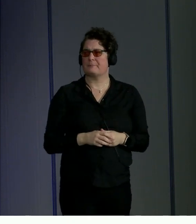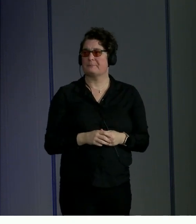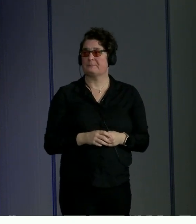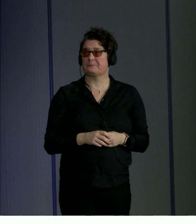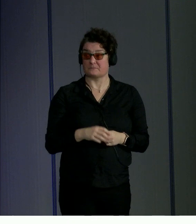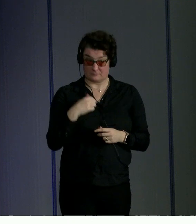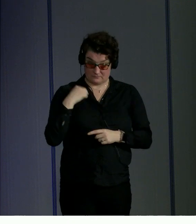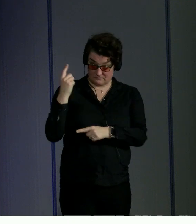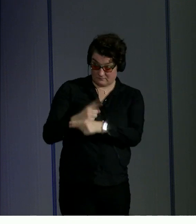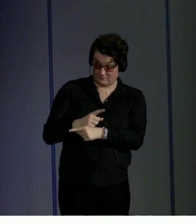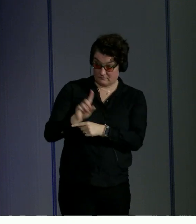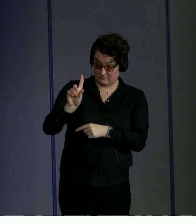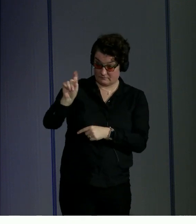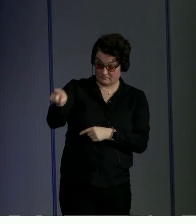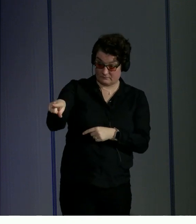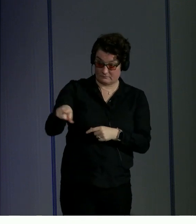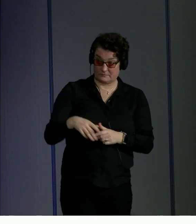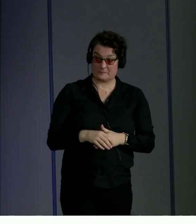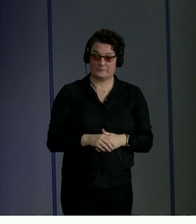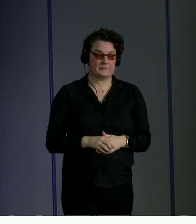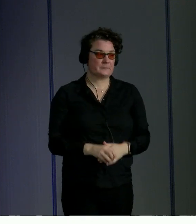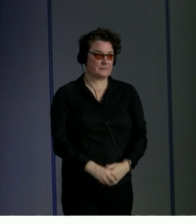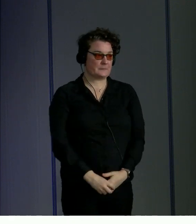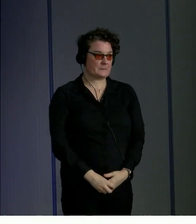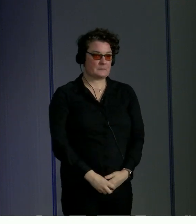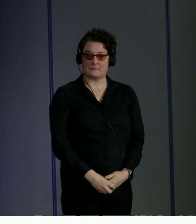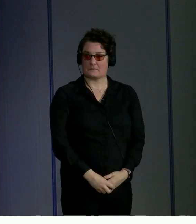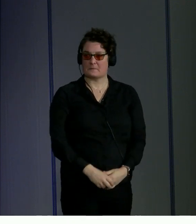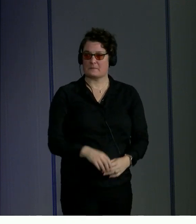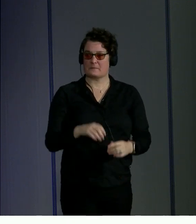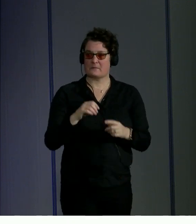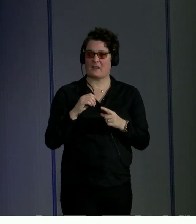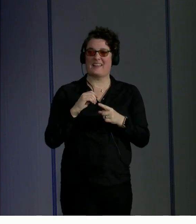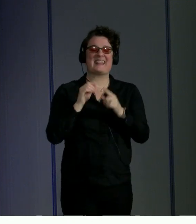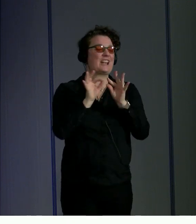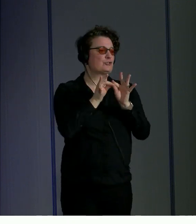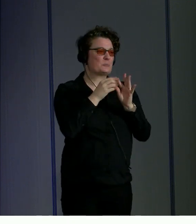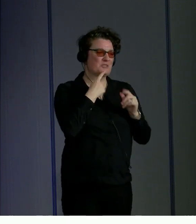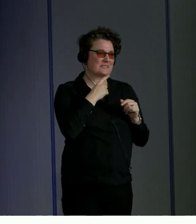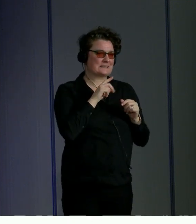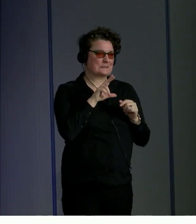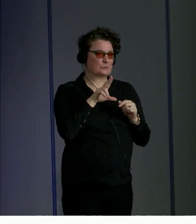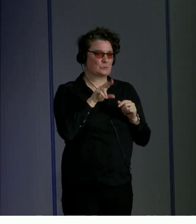Is that correct? >> Not necessarily.